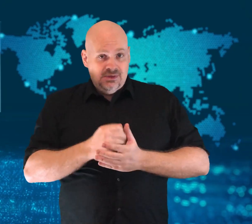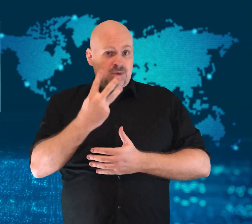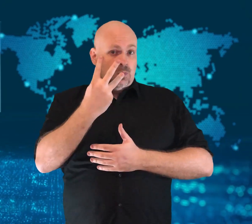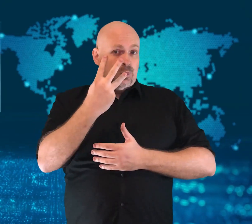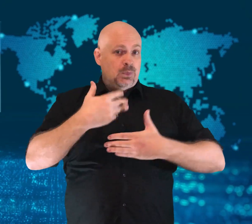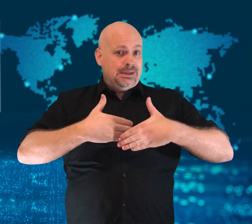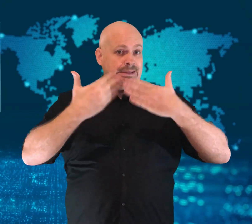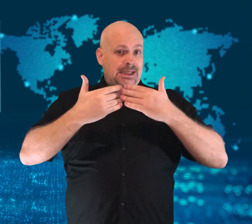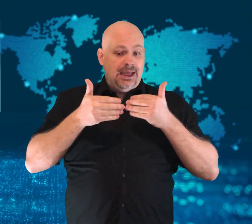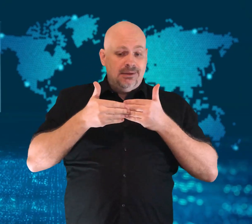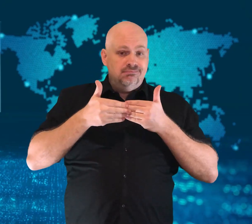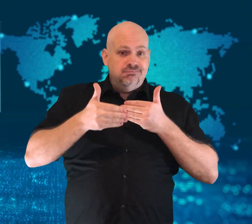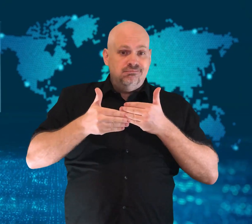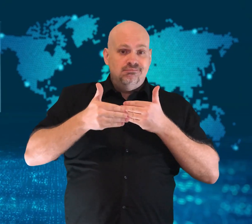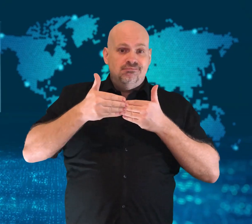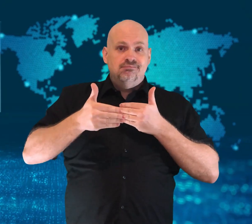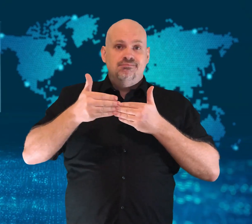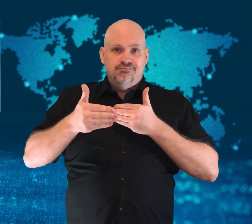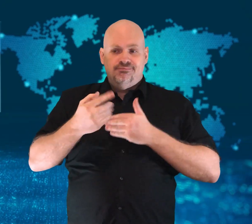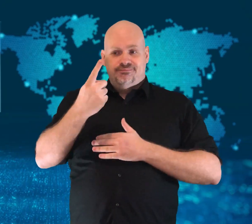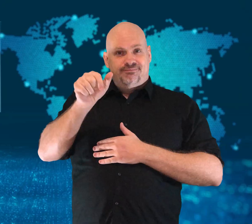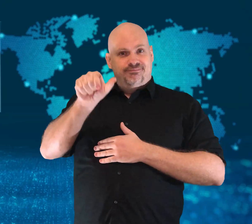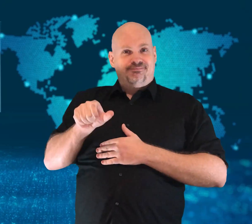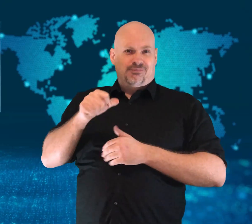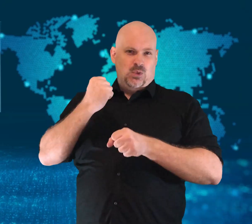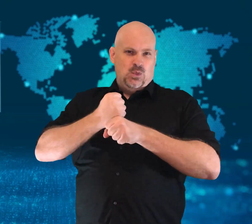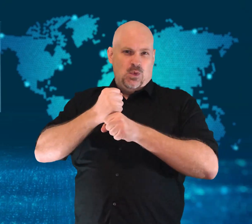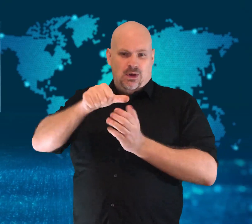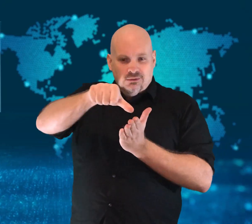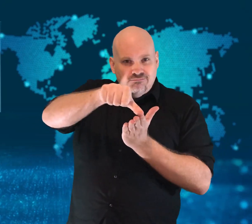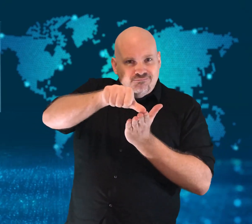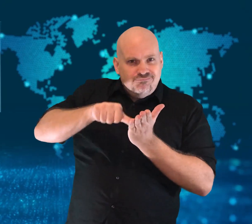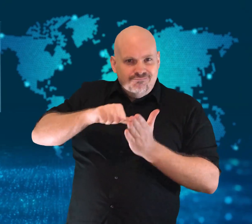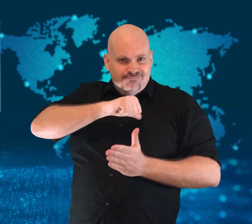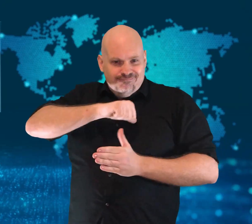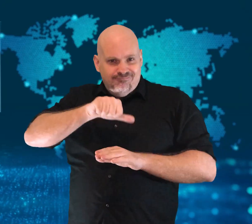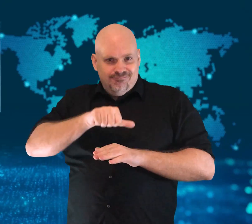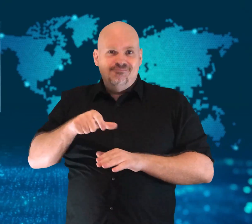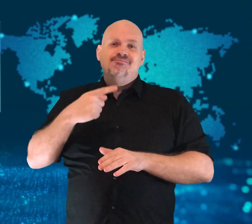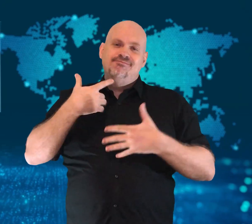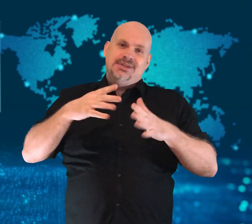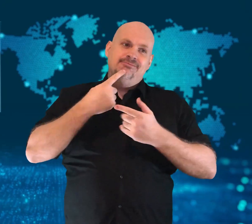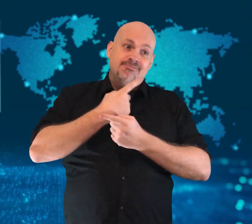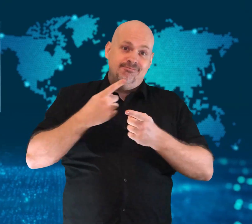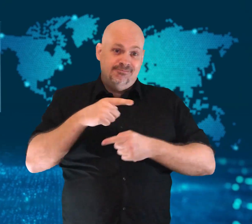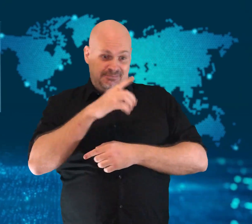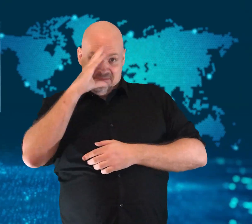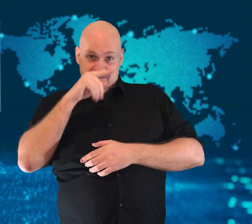his surgeon reported that Bennett was well,